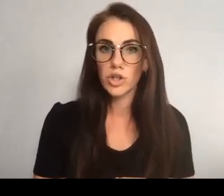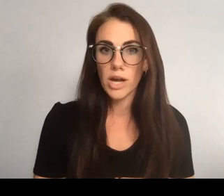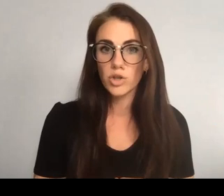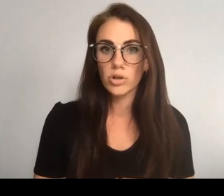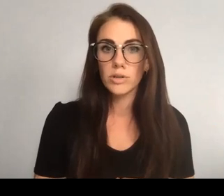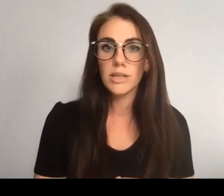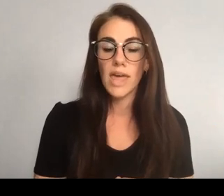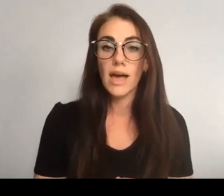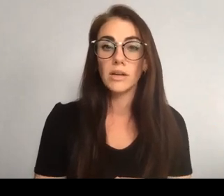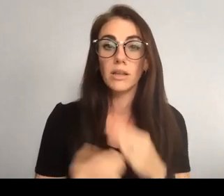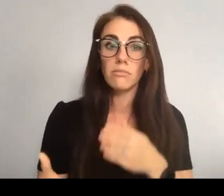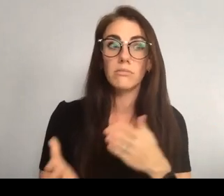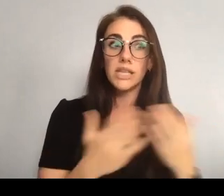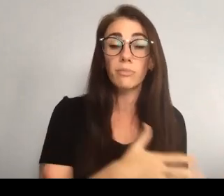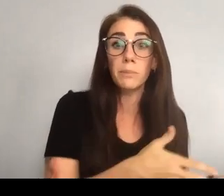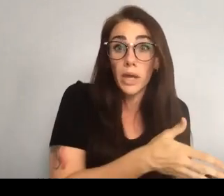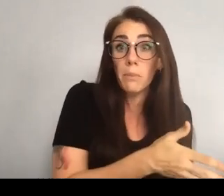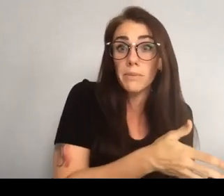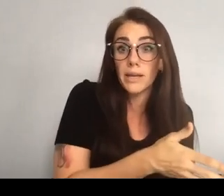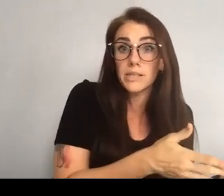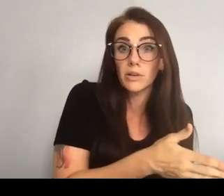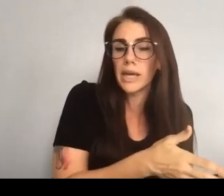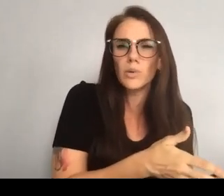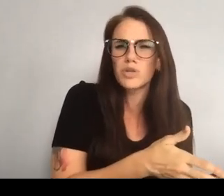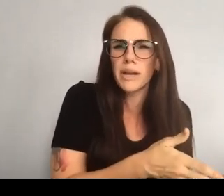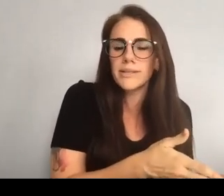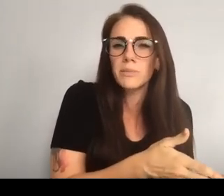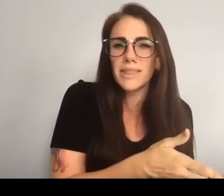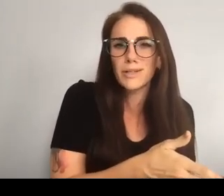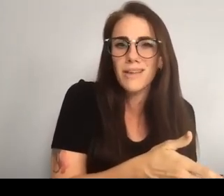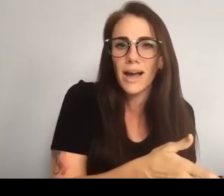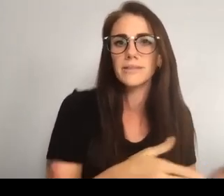gestures that Deaf people implement into their language but it doesn't mean they're signs.